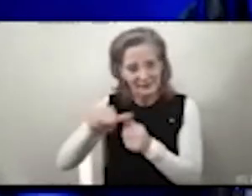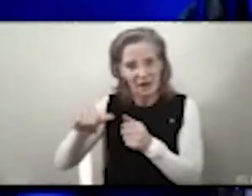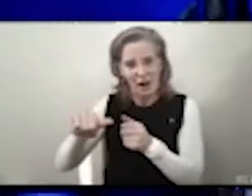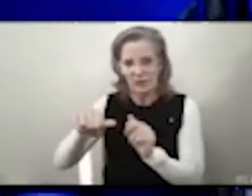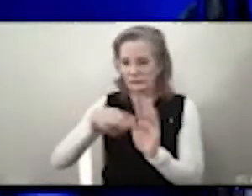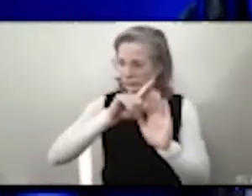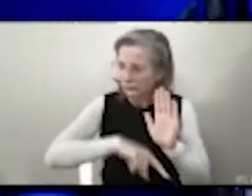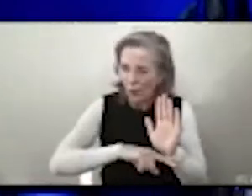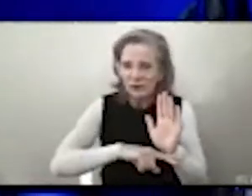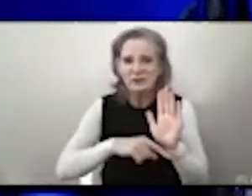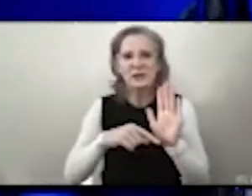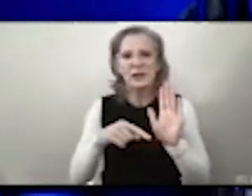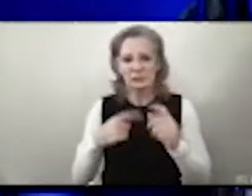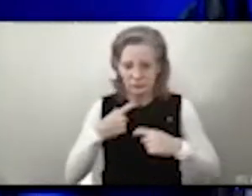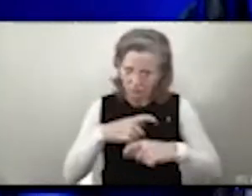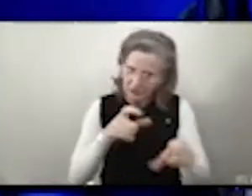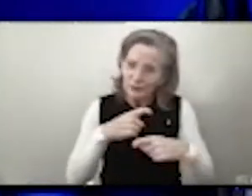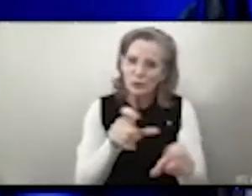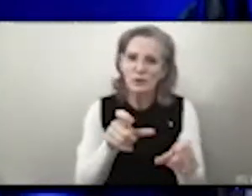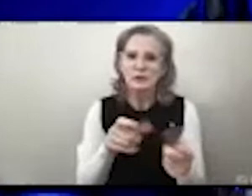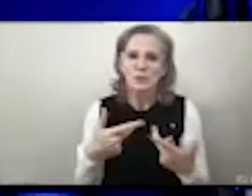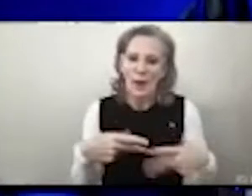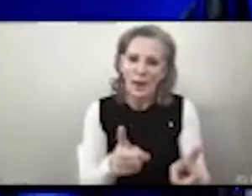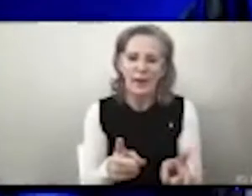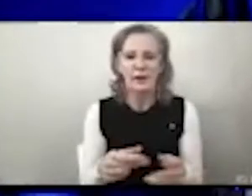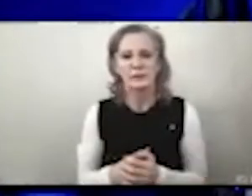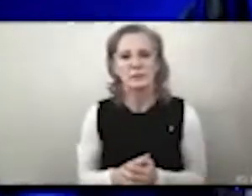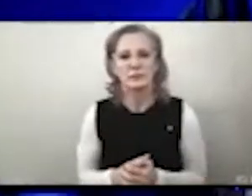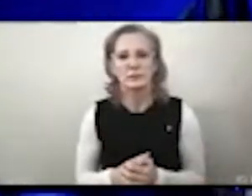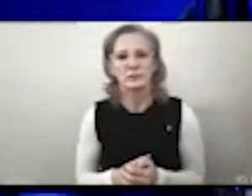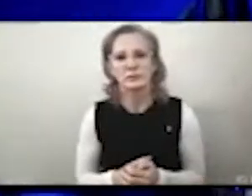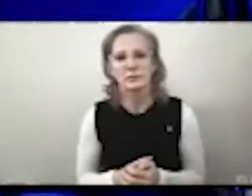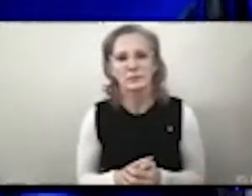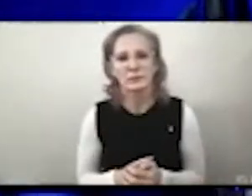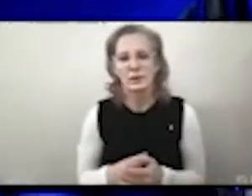with a stronger emphasis on co-creation and people-centred public services.